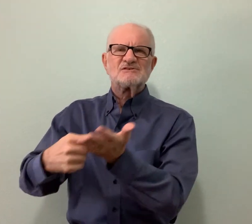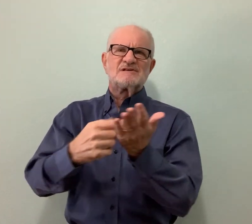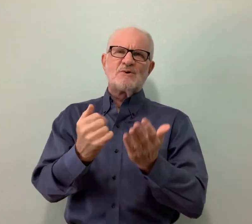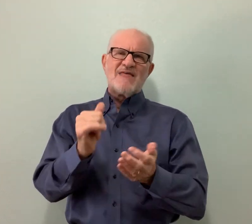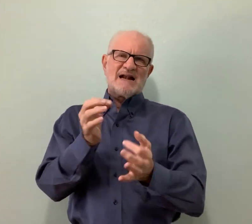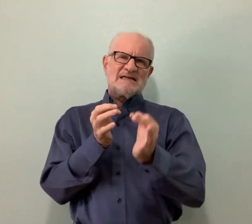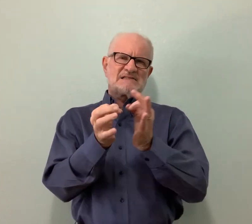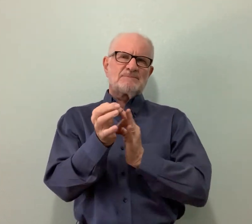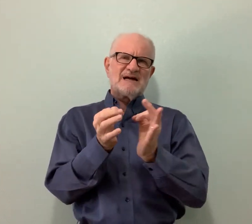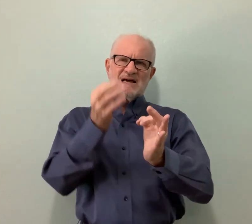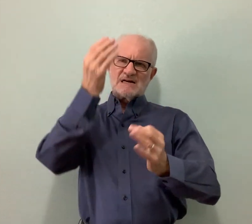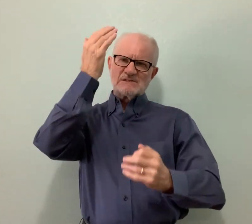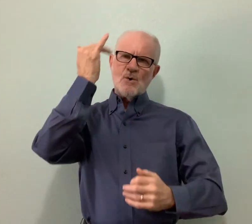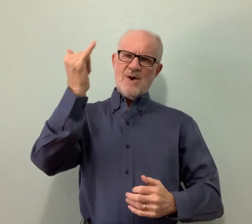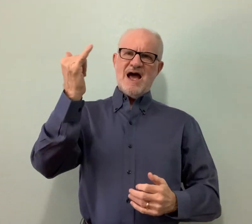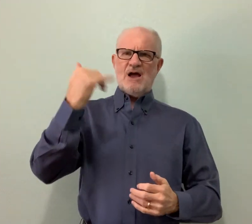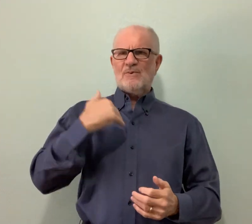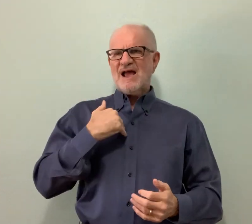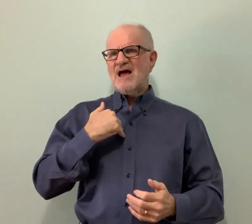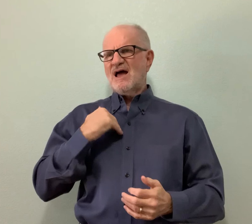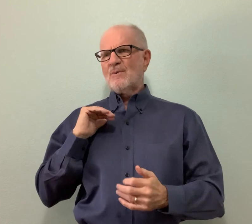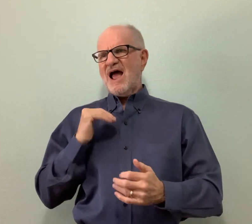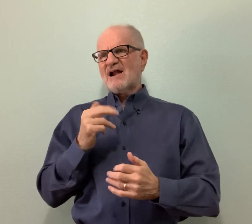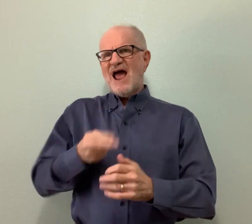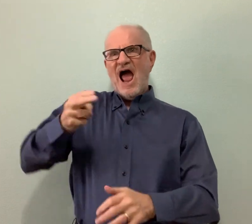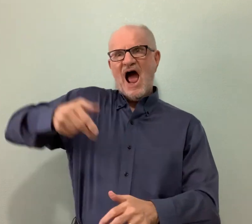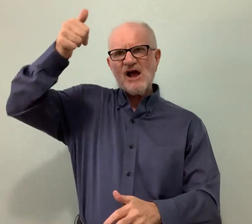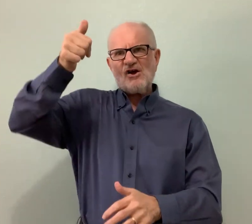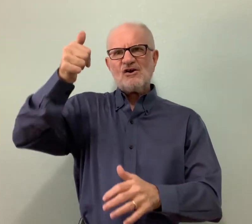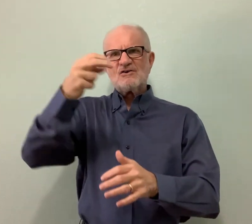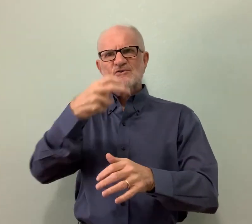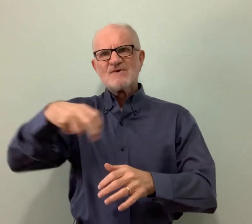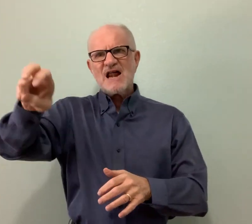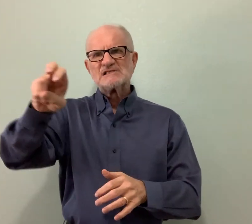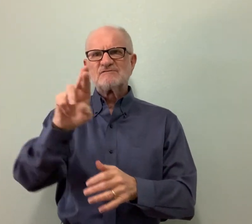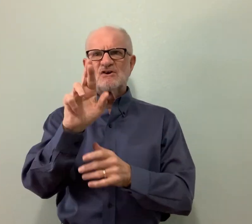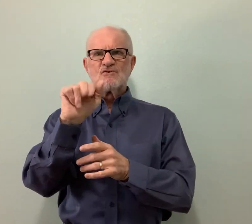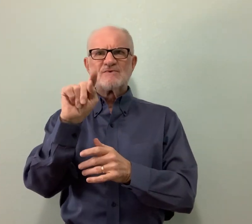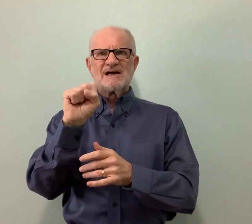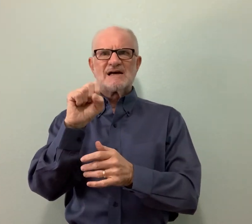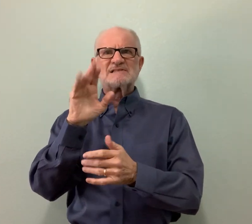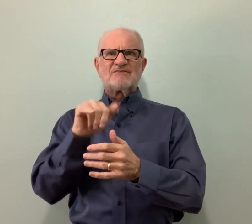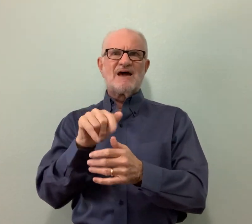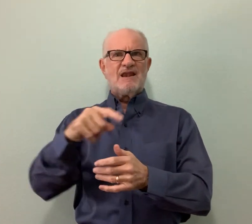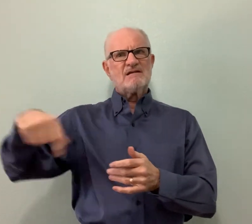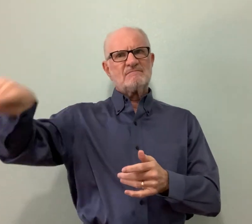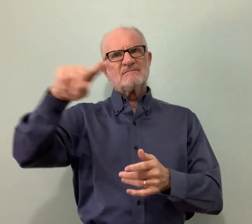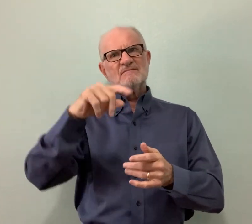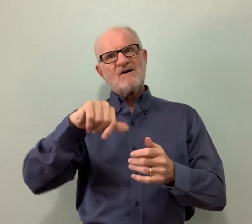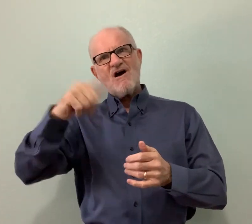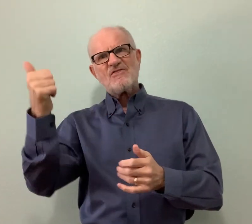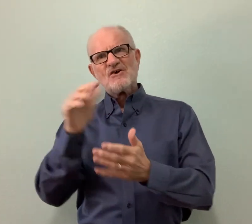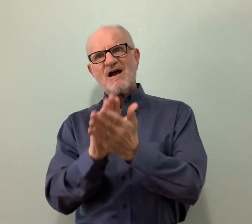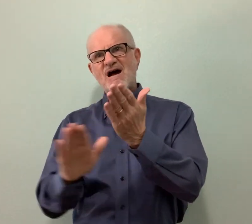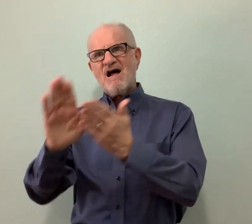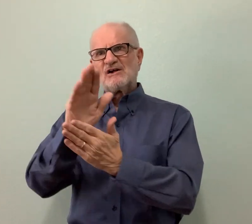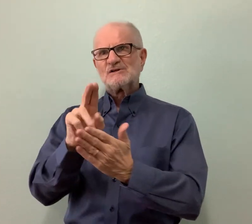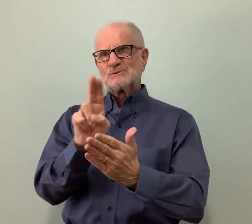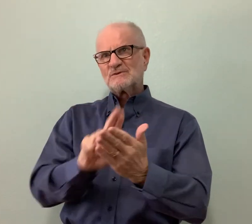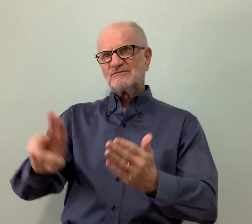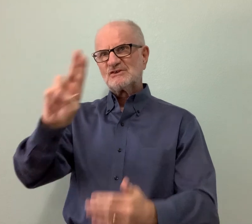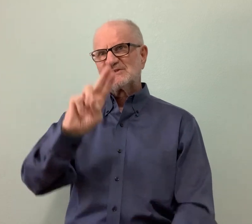That explains why we have higher transfer rates than most of the other college/universities.